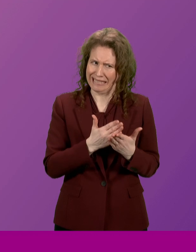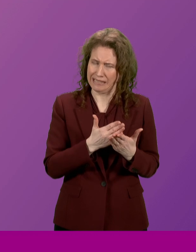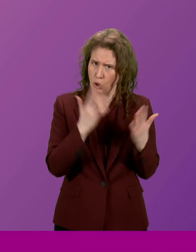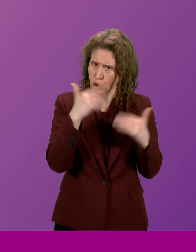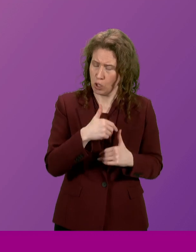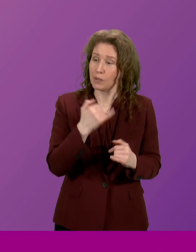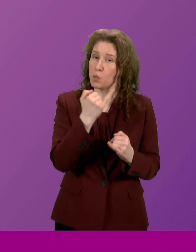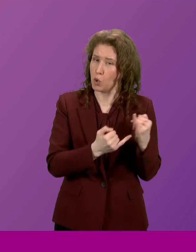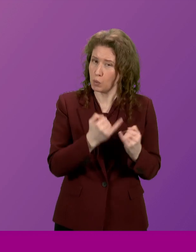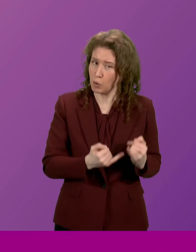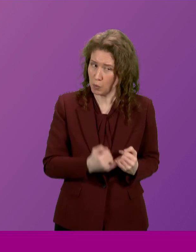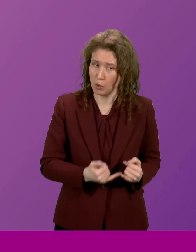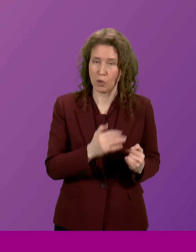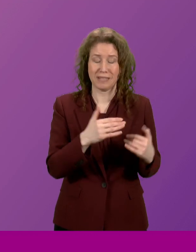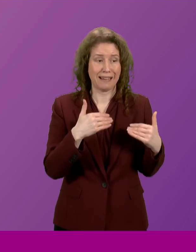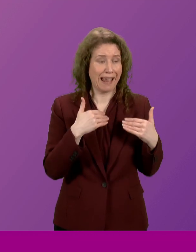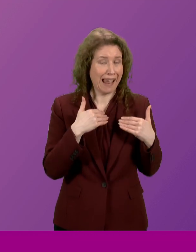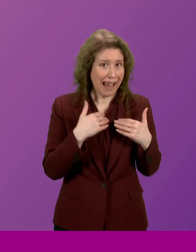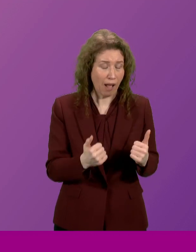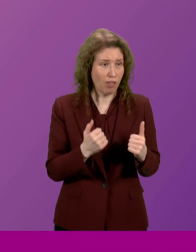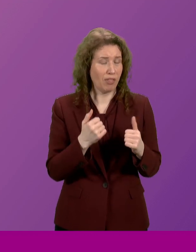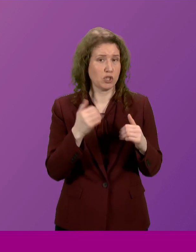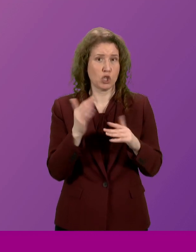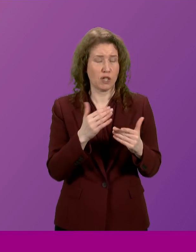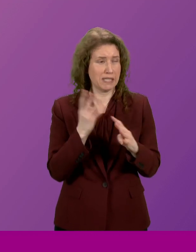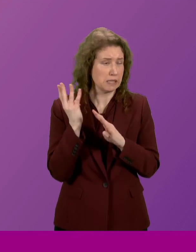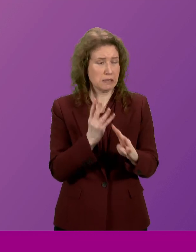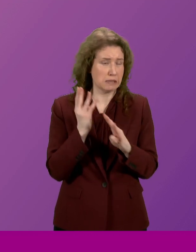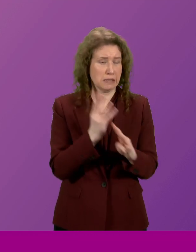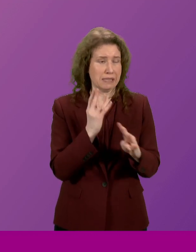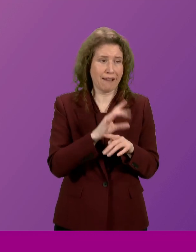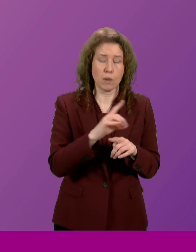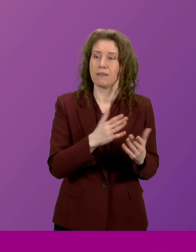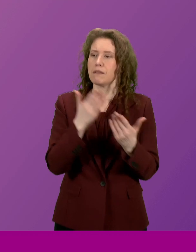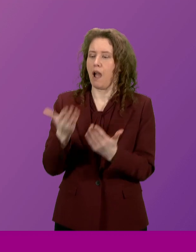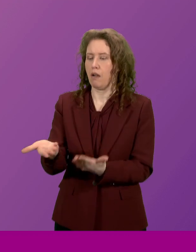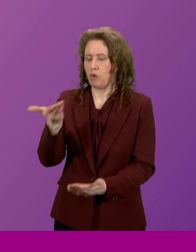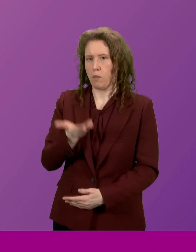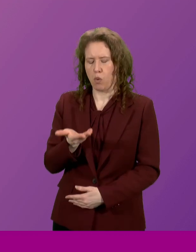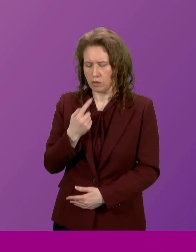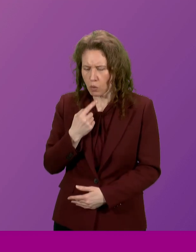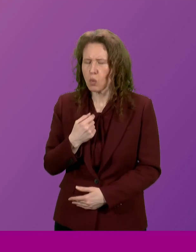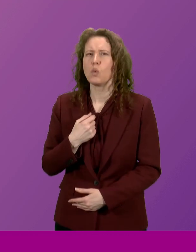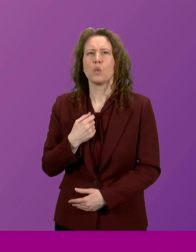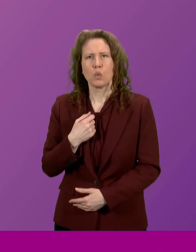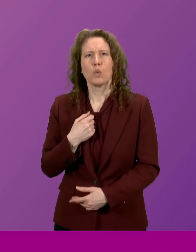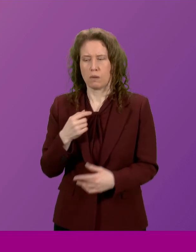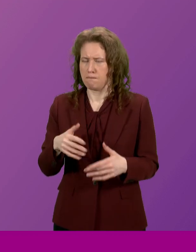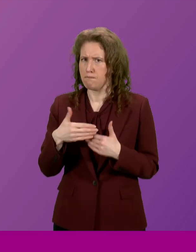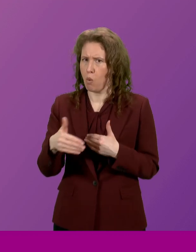with the pressure on our health service increasing week by week. We now have a report indicating a shocking rise in the number of overweight Scottish youngsters